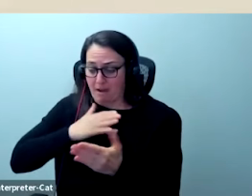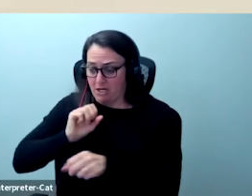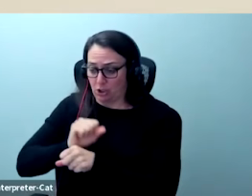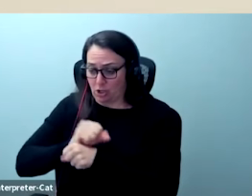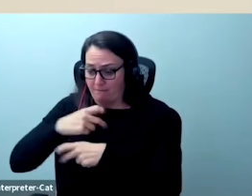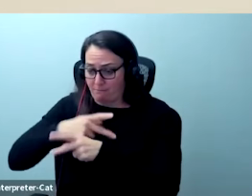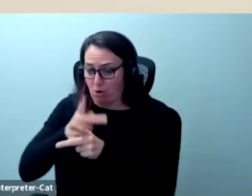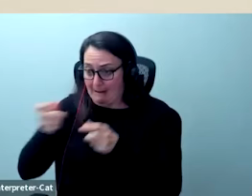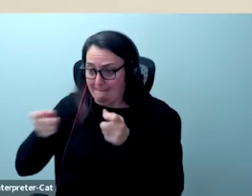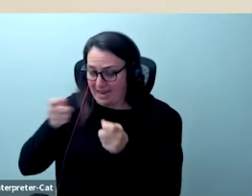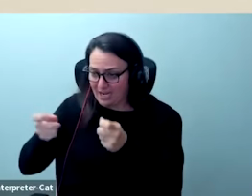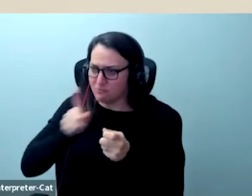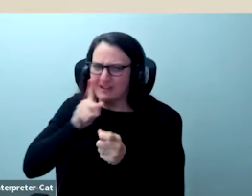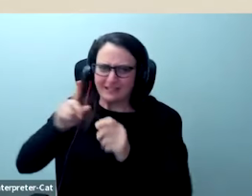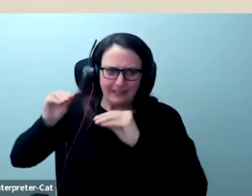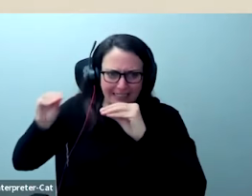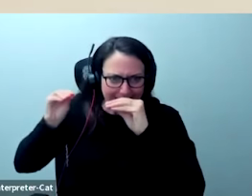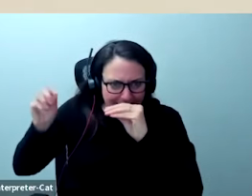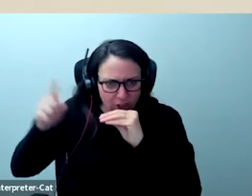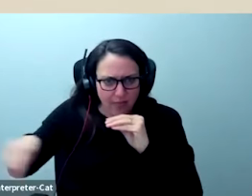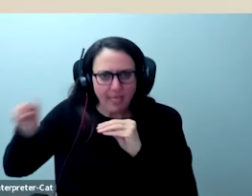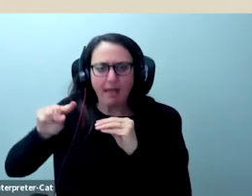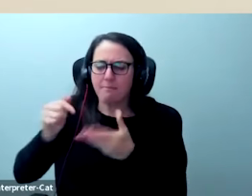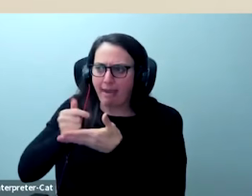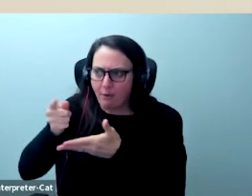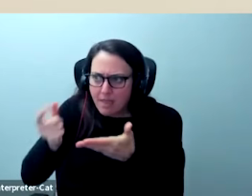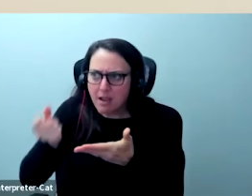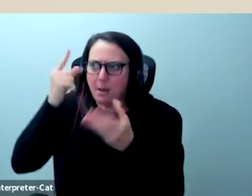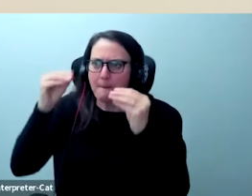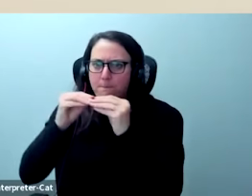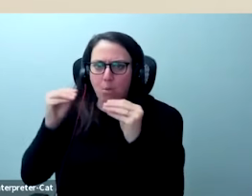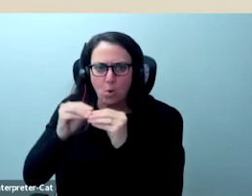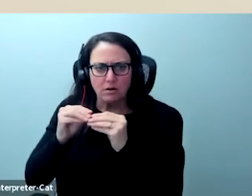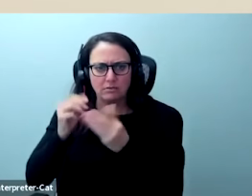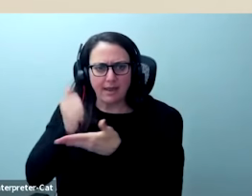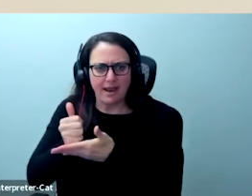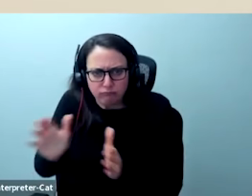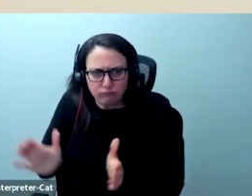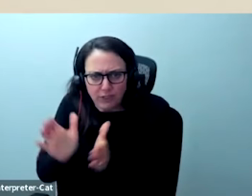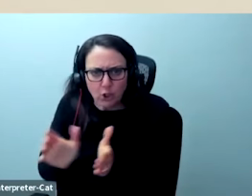to really educate them, increase their awareness and drive their engagement in the work that we're doing.